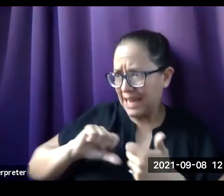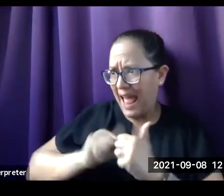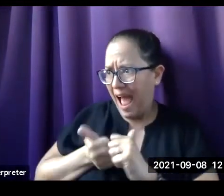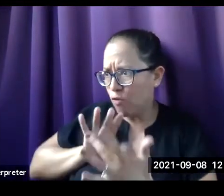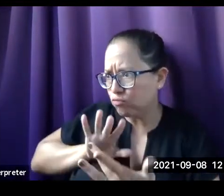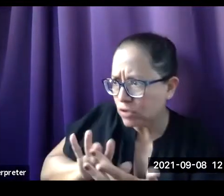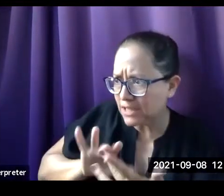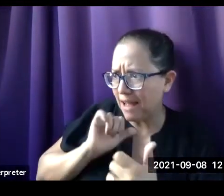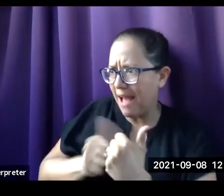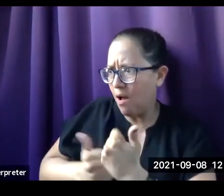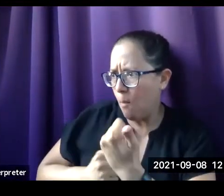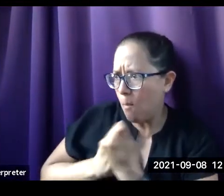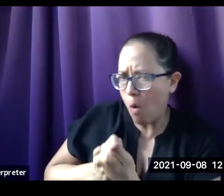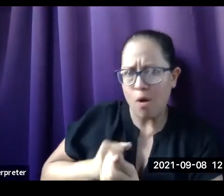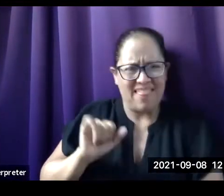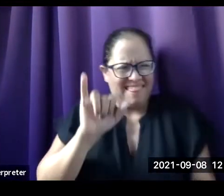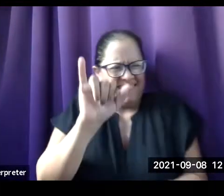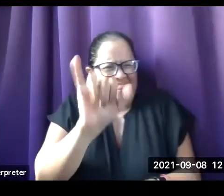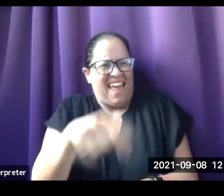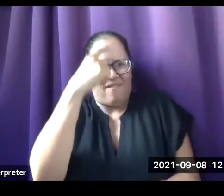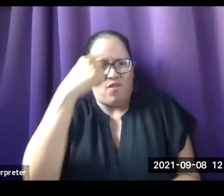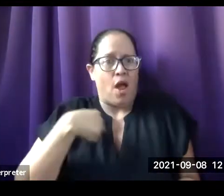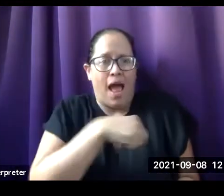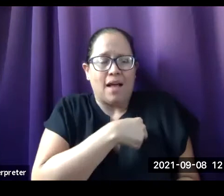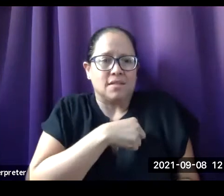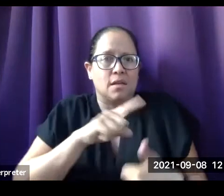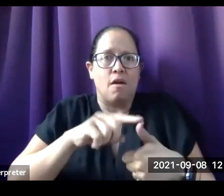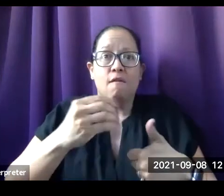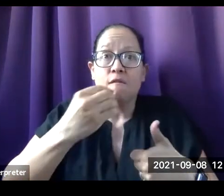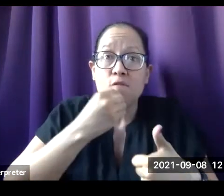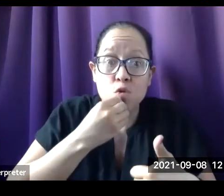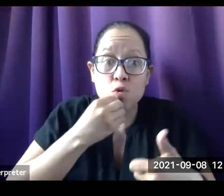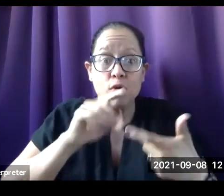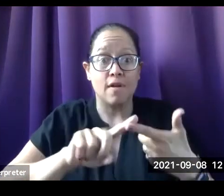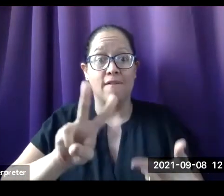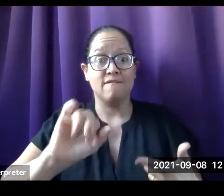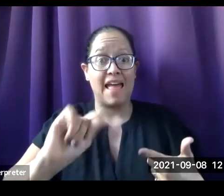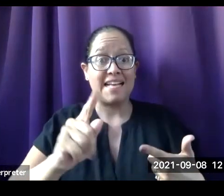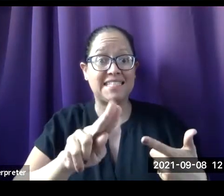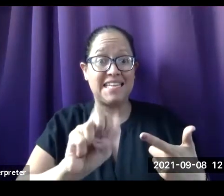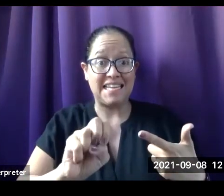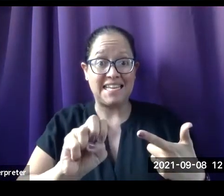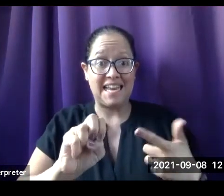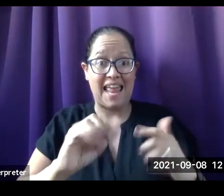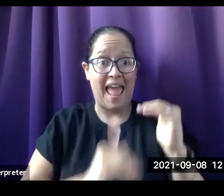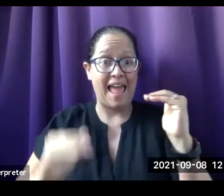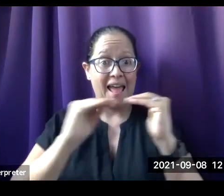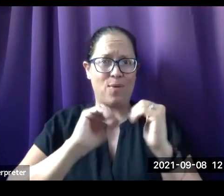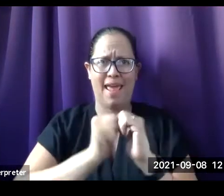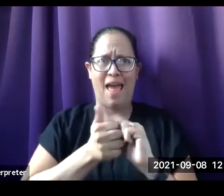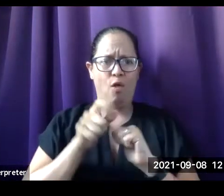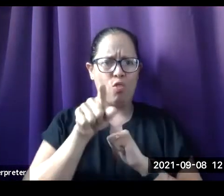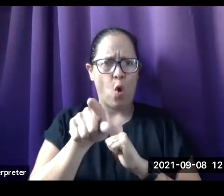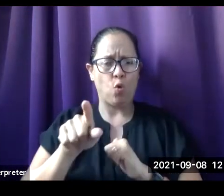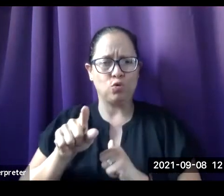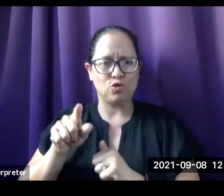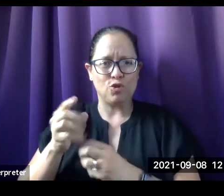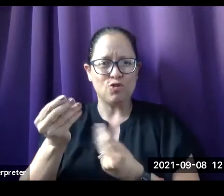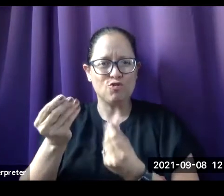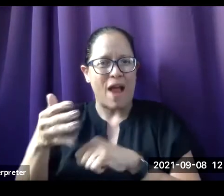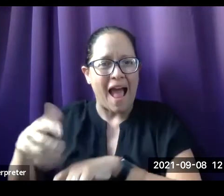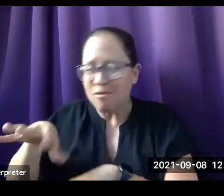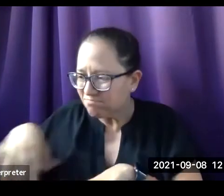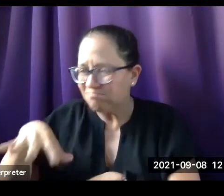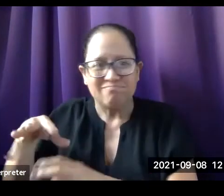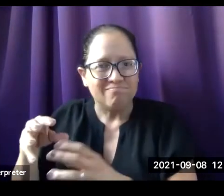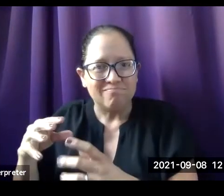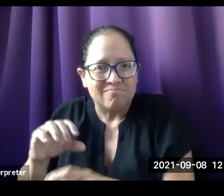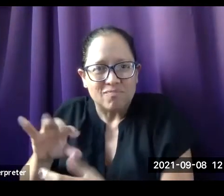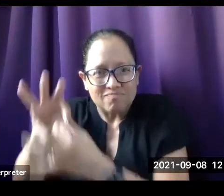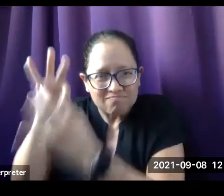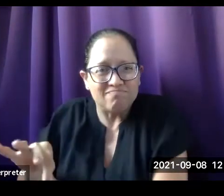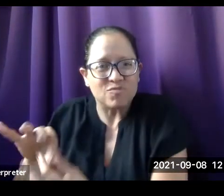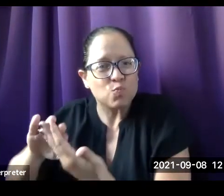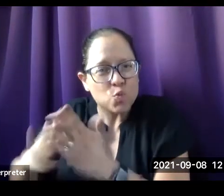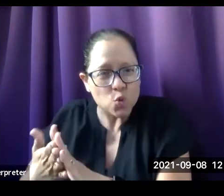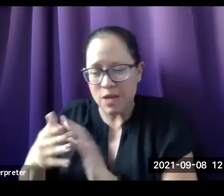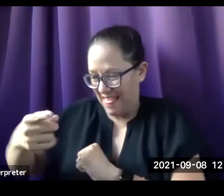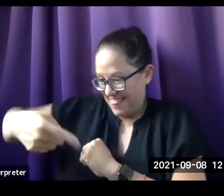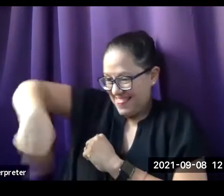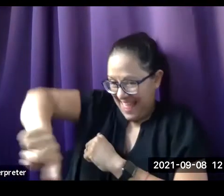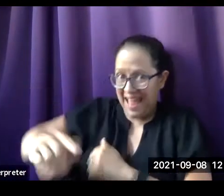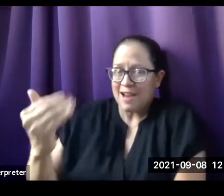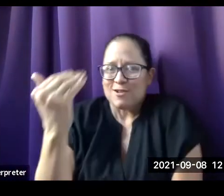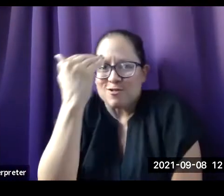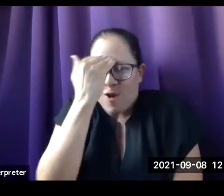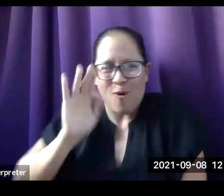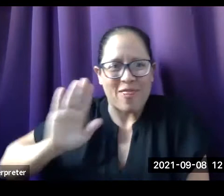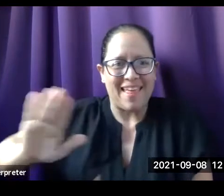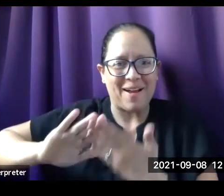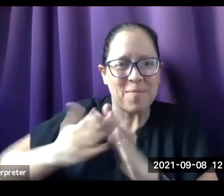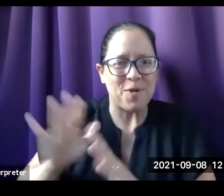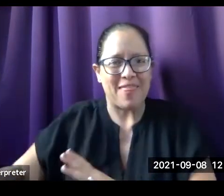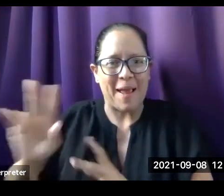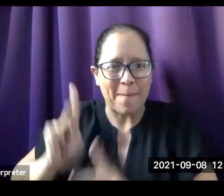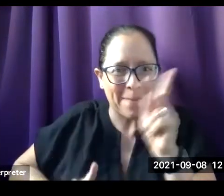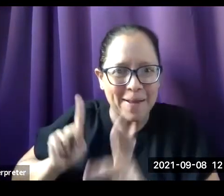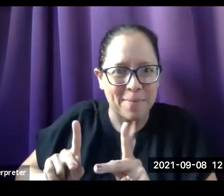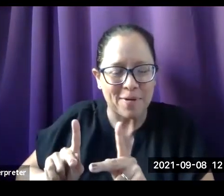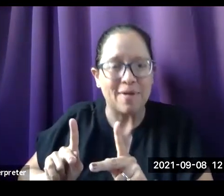And as many of us are hearing today vaccine equity is driven quite literally by these community groups. So over the next several months we're going to be working with these organizations, as they roll out vaccines, two groups that have been left behind.